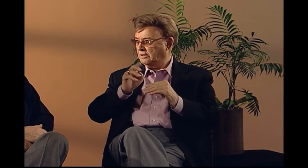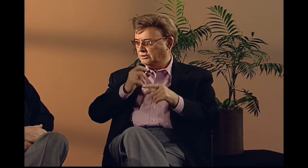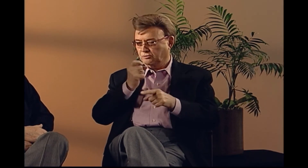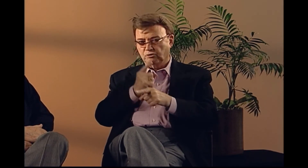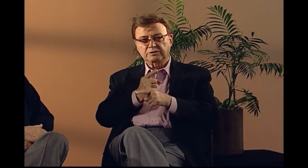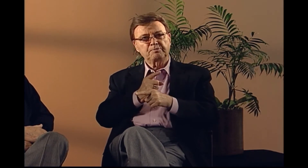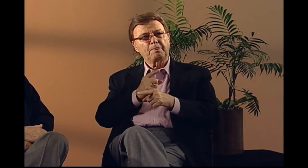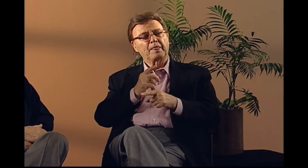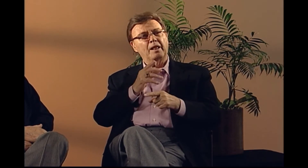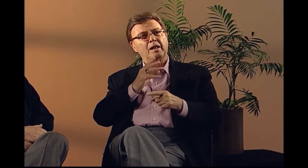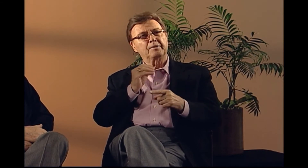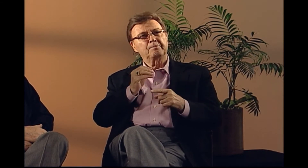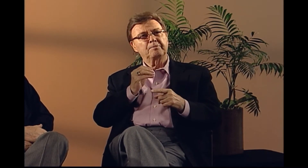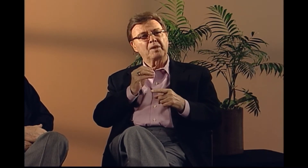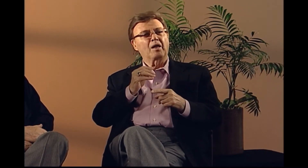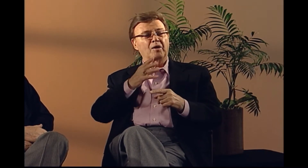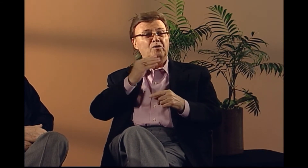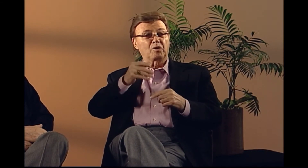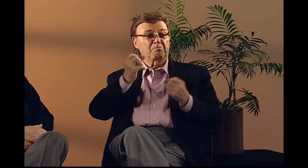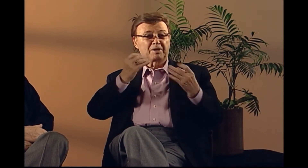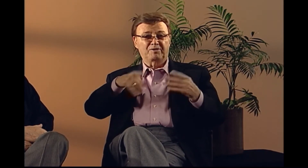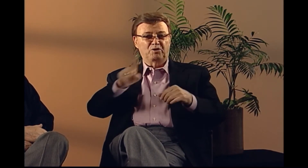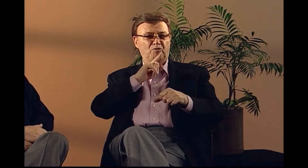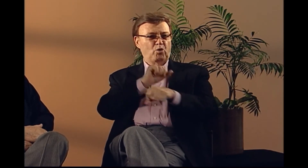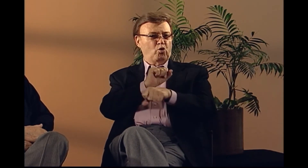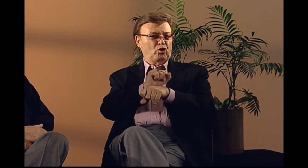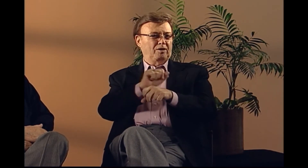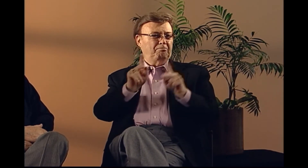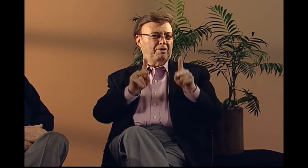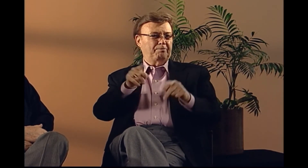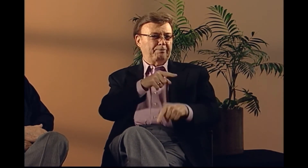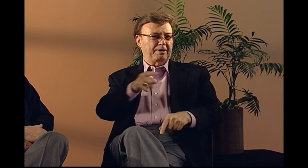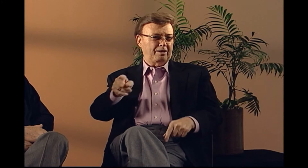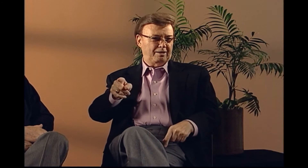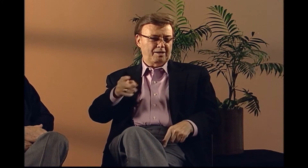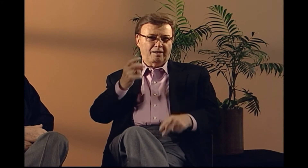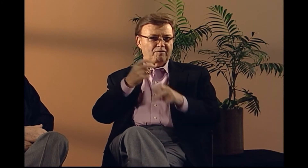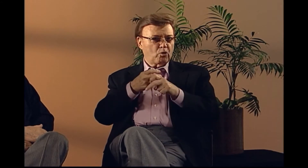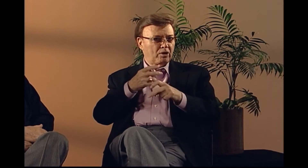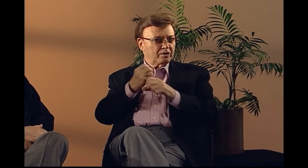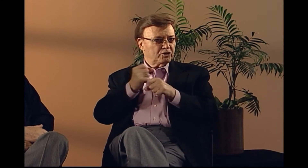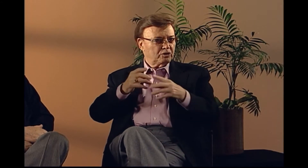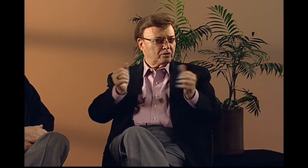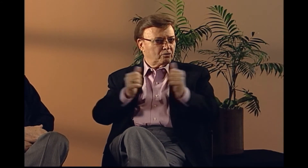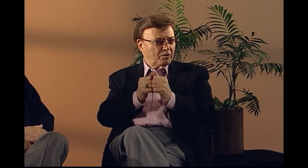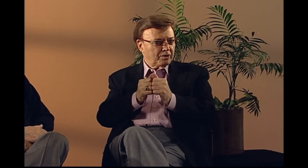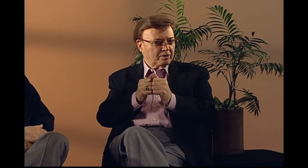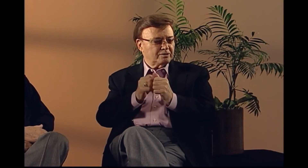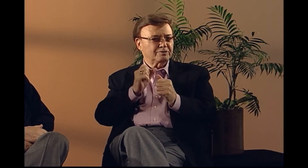mostly on weekends, right? Yeah, that's right, and many of the individuals were working people.